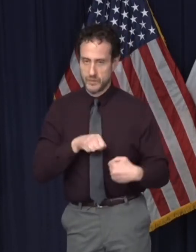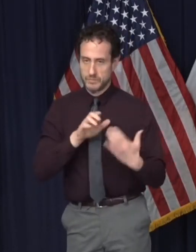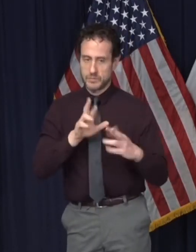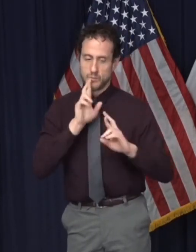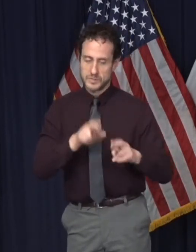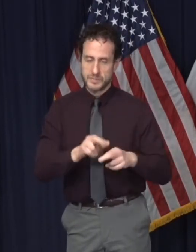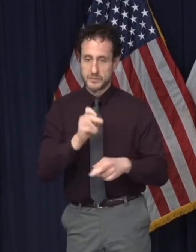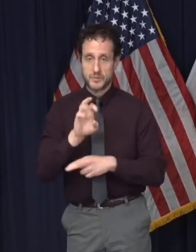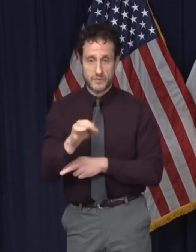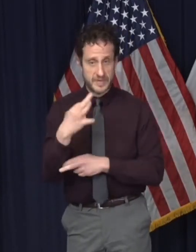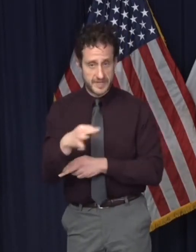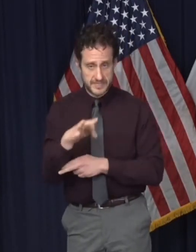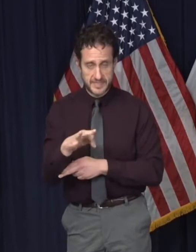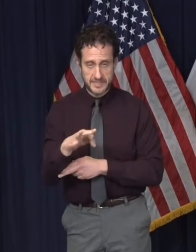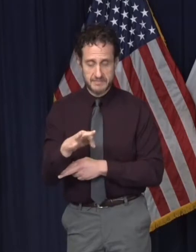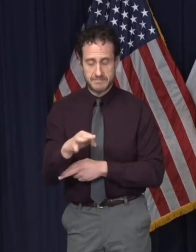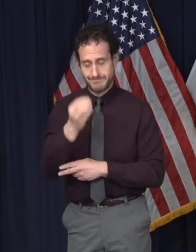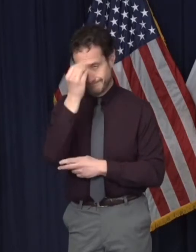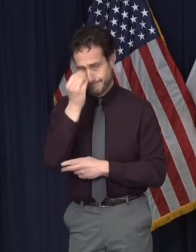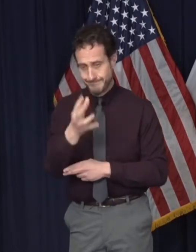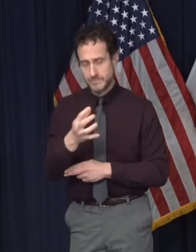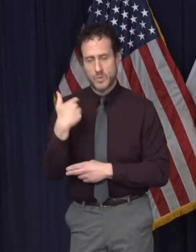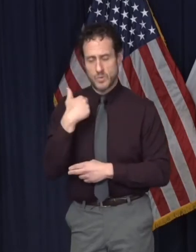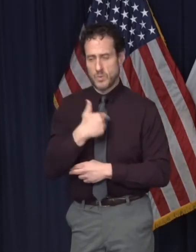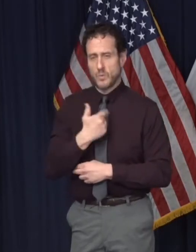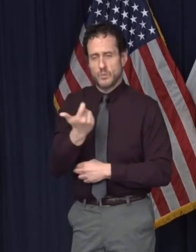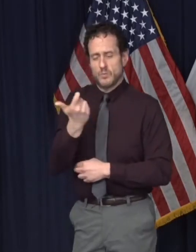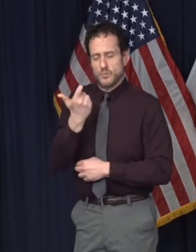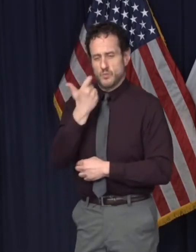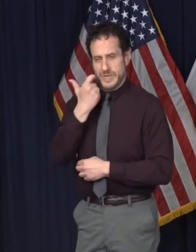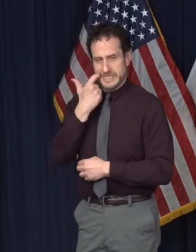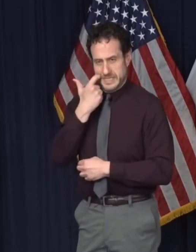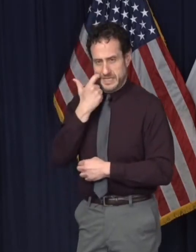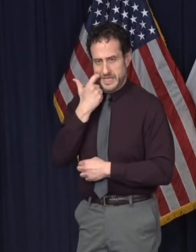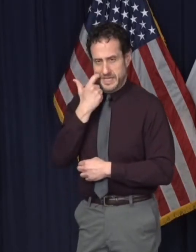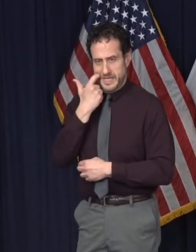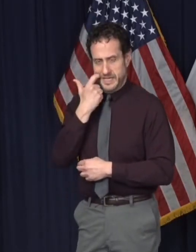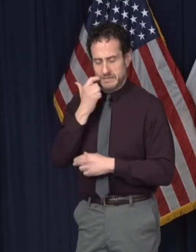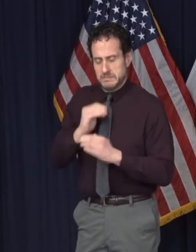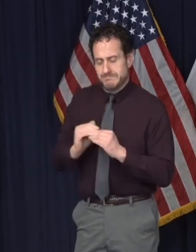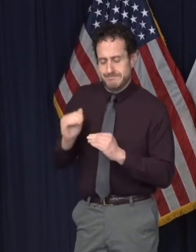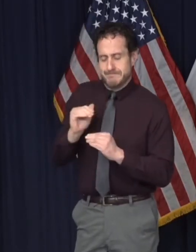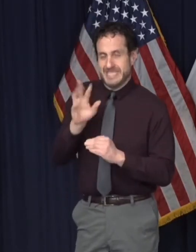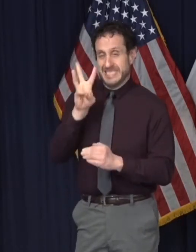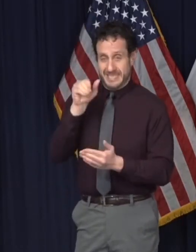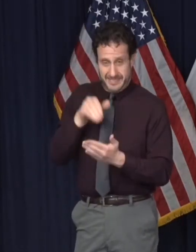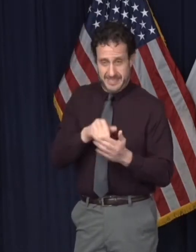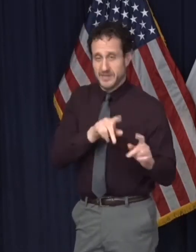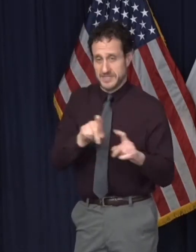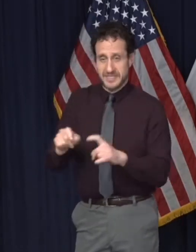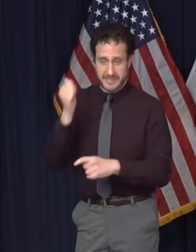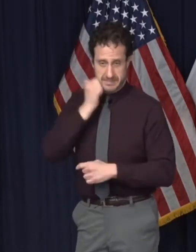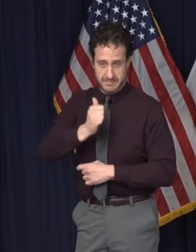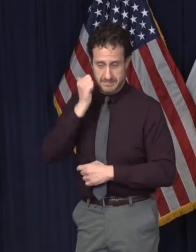OF OUR COVID-19 RESPONSE, SO HERE IT IS. WE HAVE ONLY JUST RECENTLY